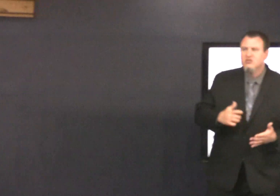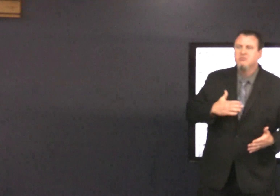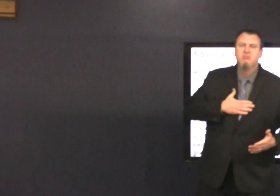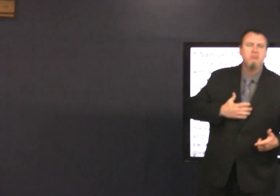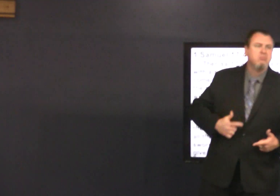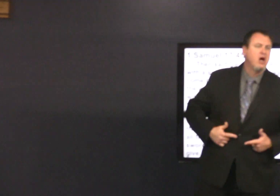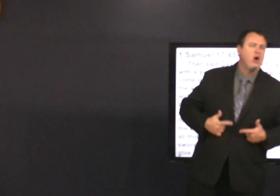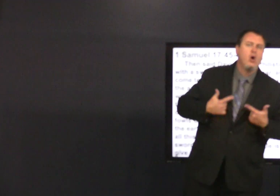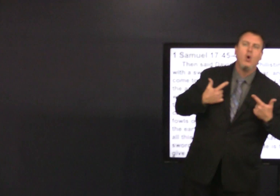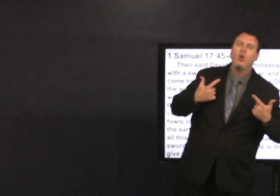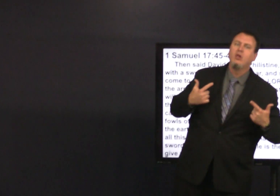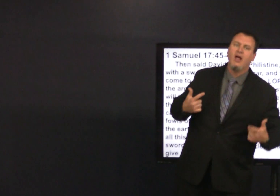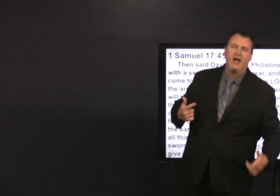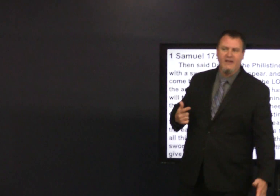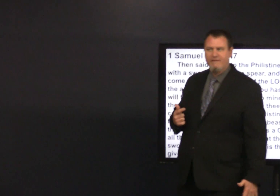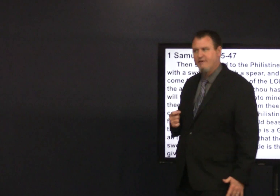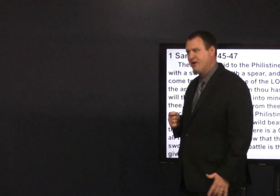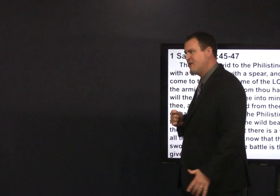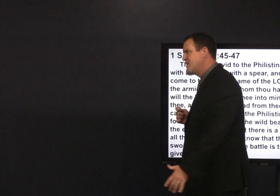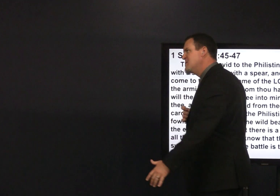I've been practicing for this my whole life